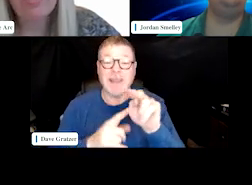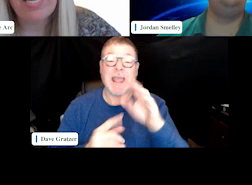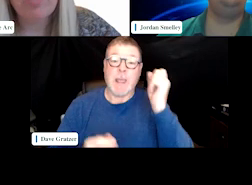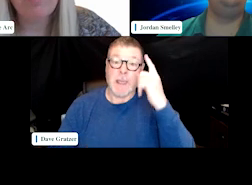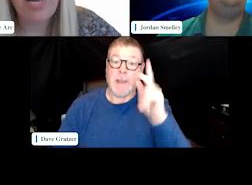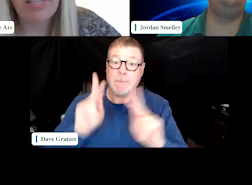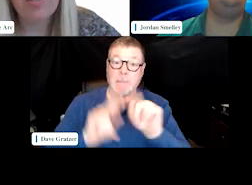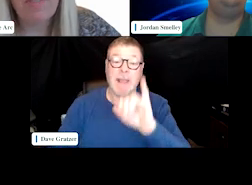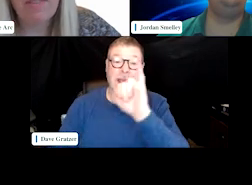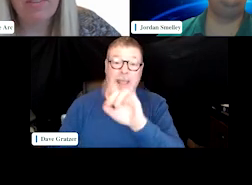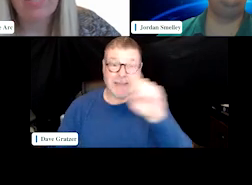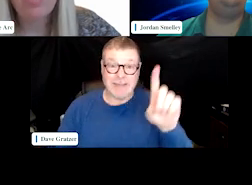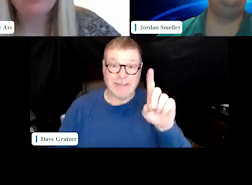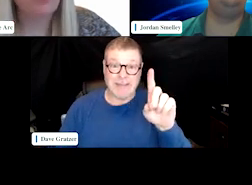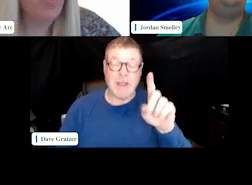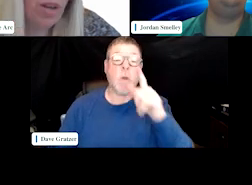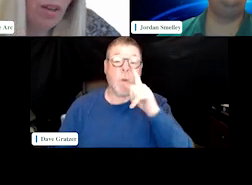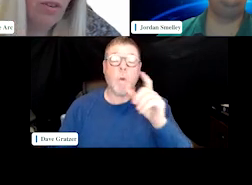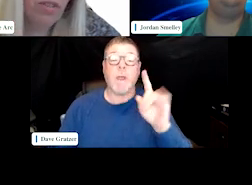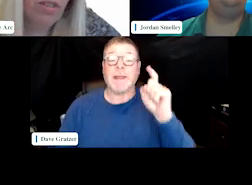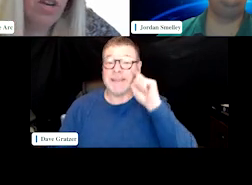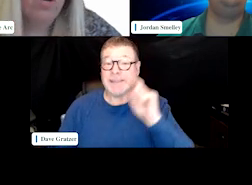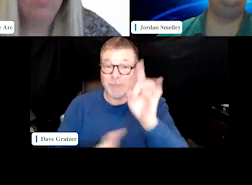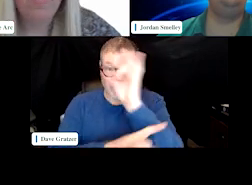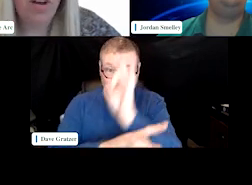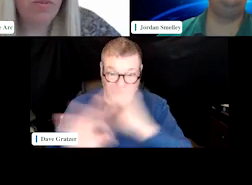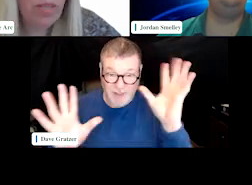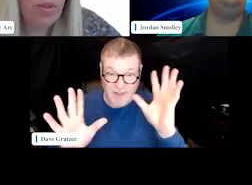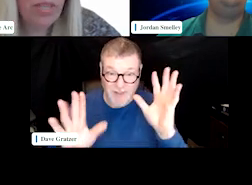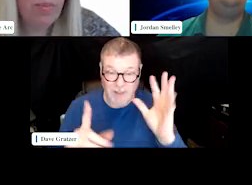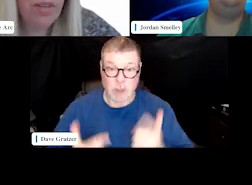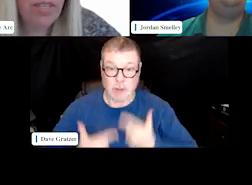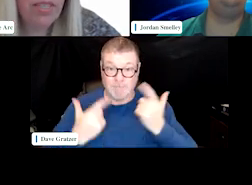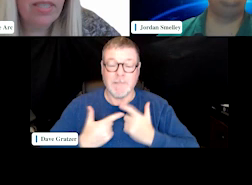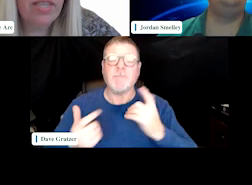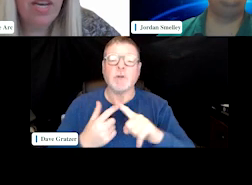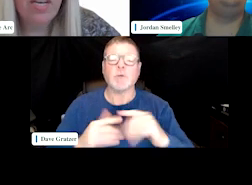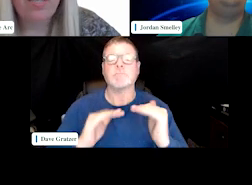who are sexual violence survivors to support others who have gone through similar experiences.